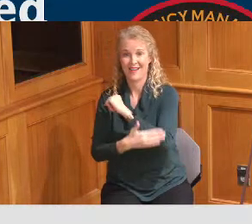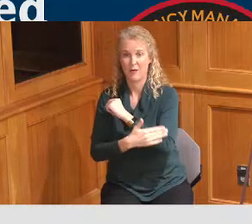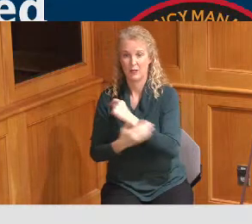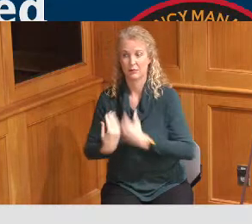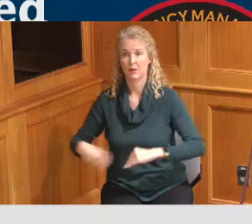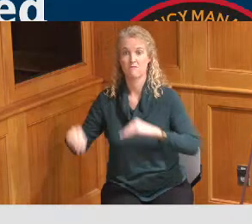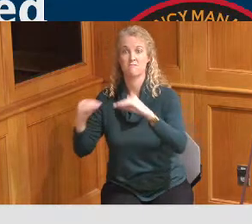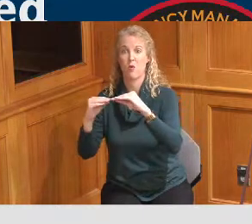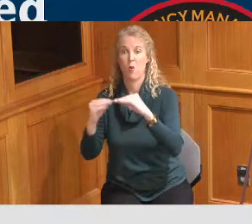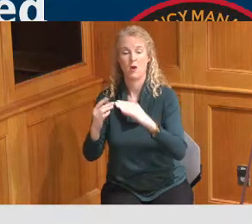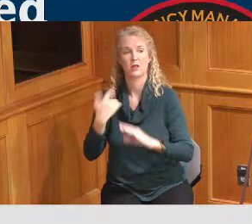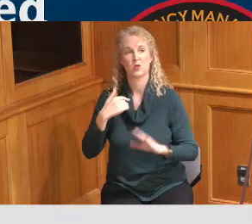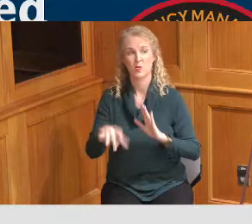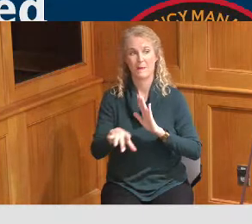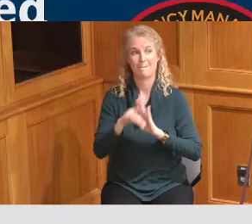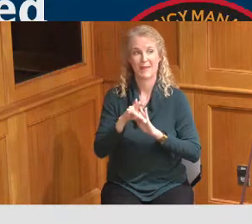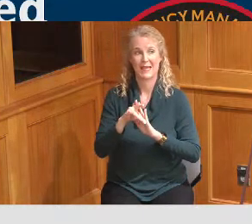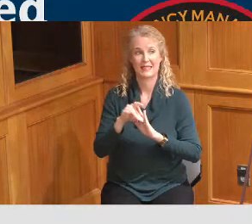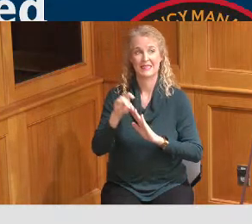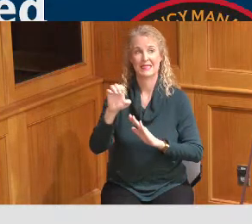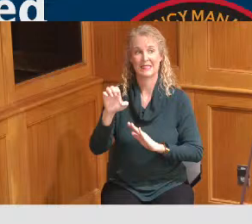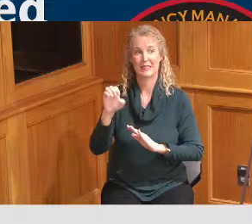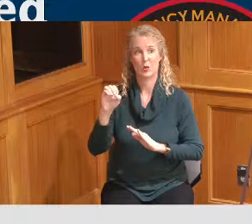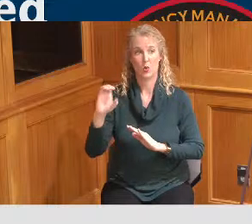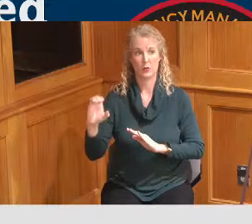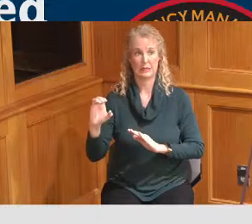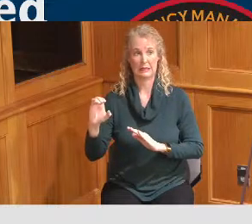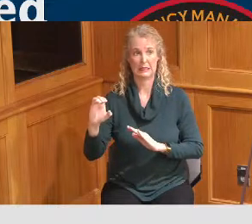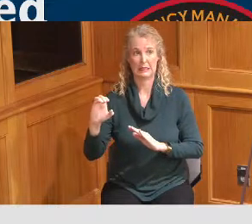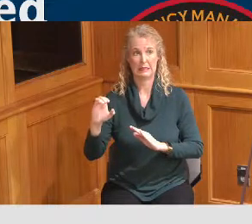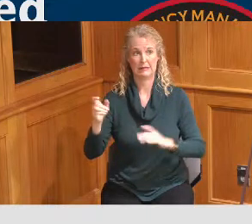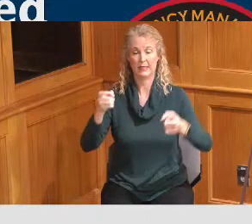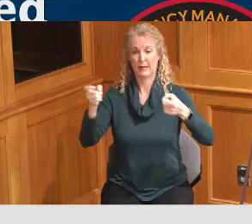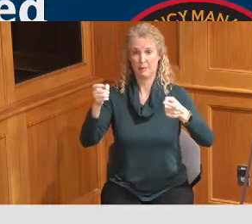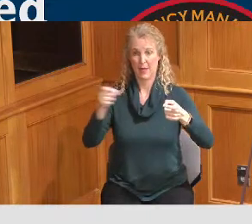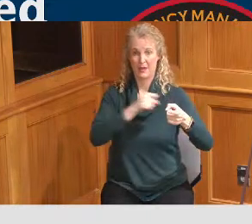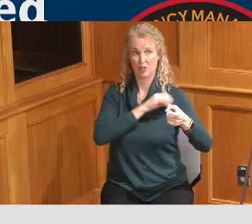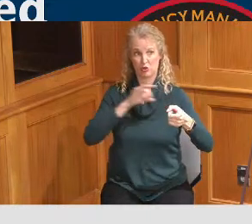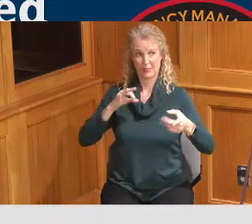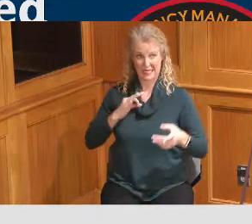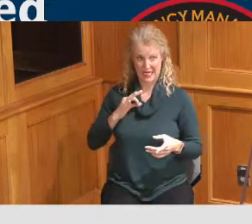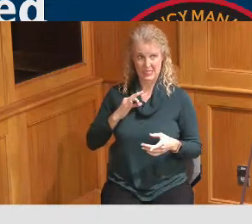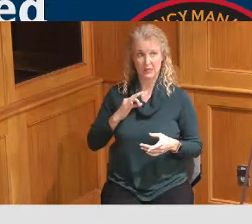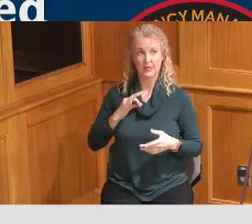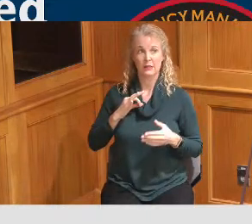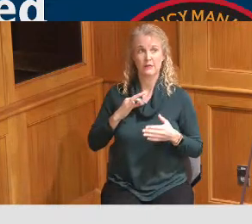command and general staff and then we have the coordinating Support Agency so U they used to